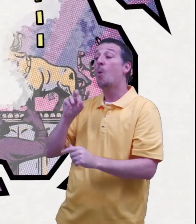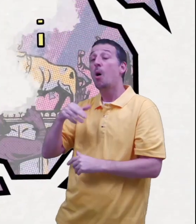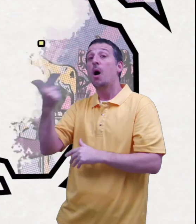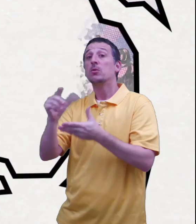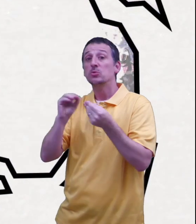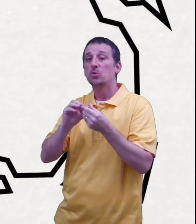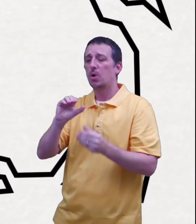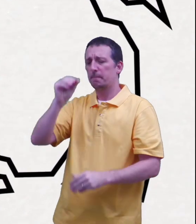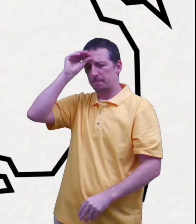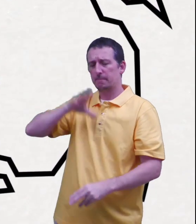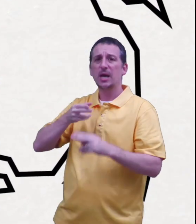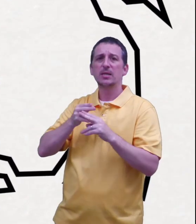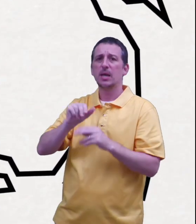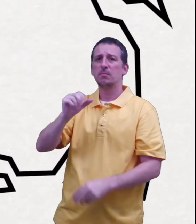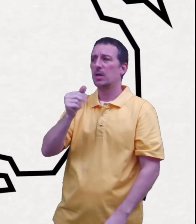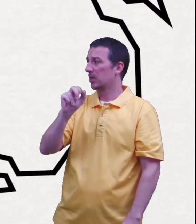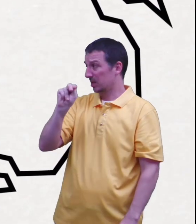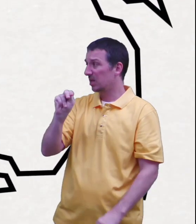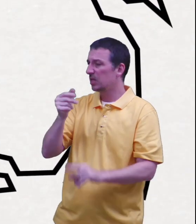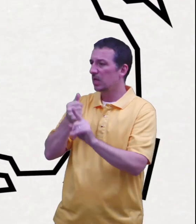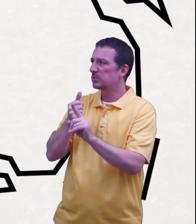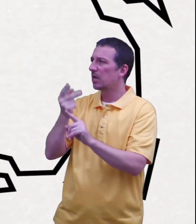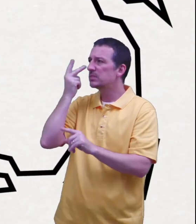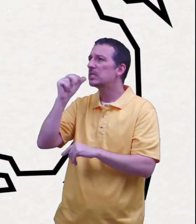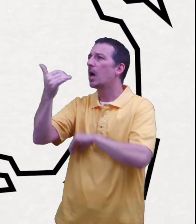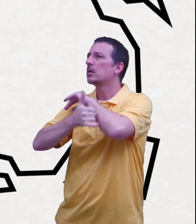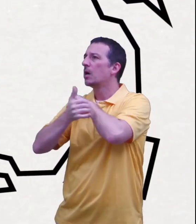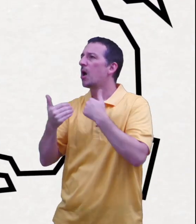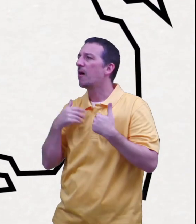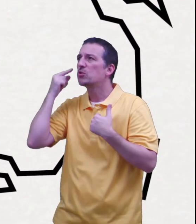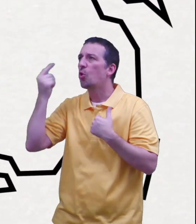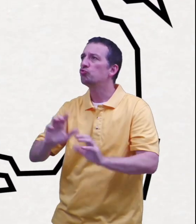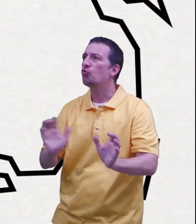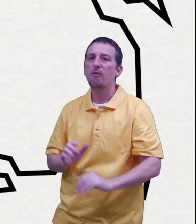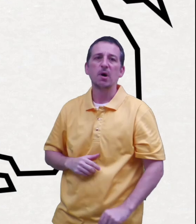Or there’s the story about Achan who sees the gold of the Canaanites.